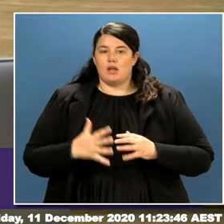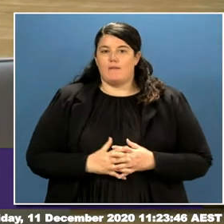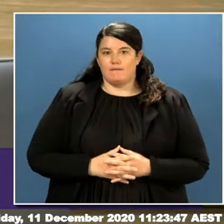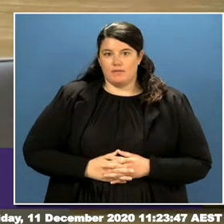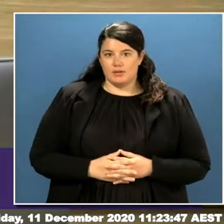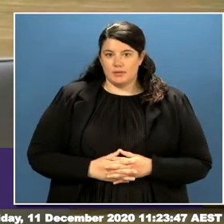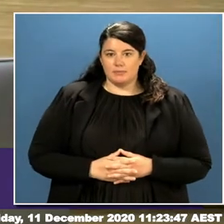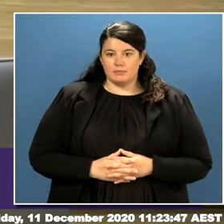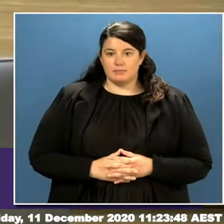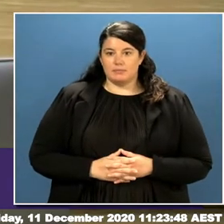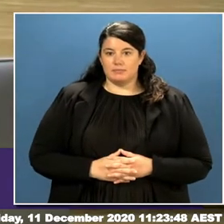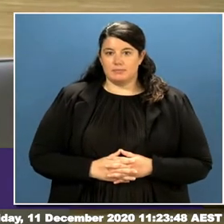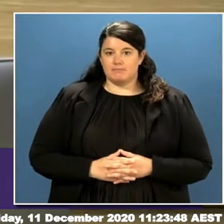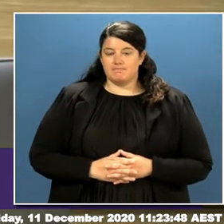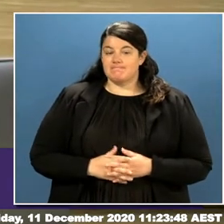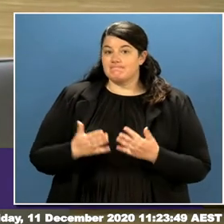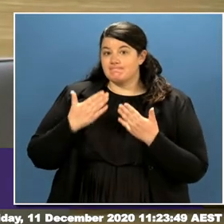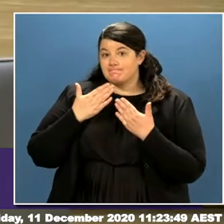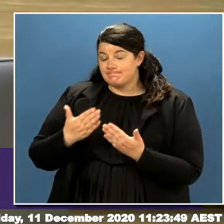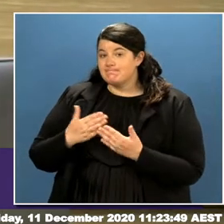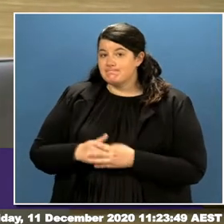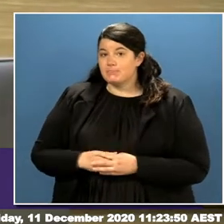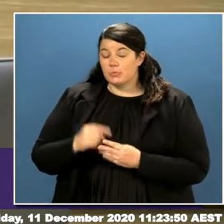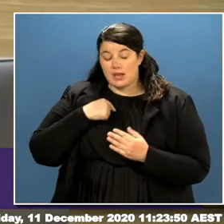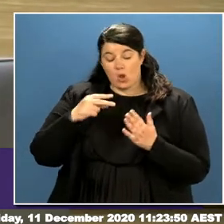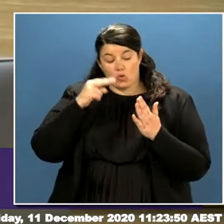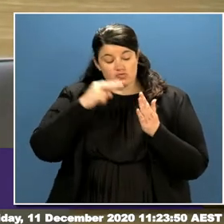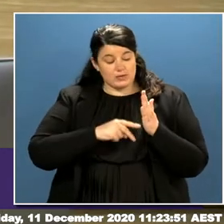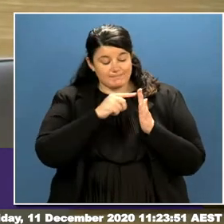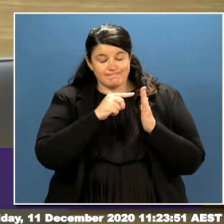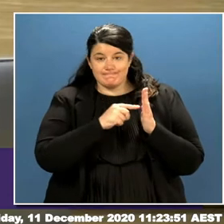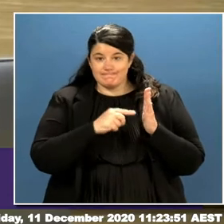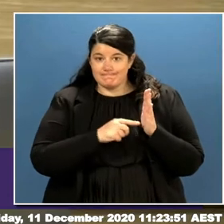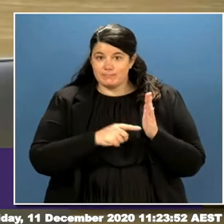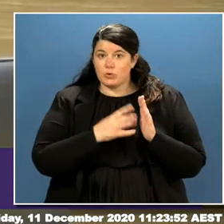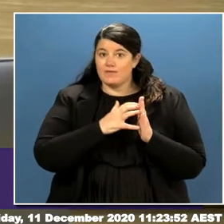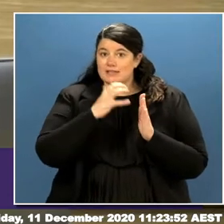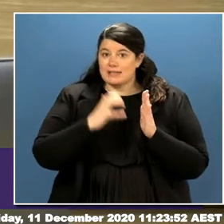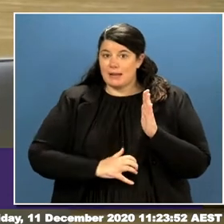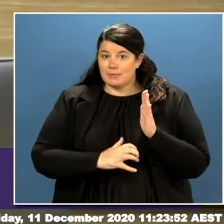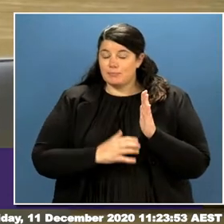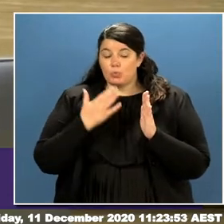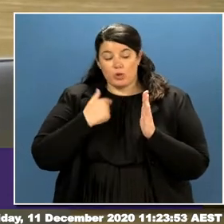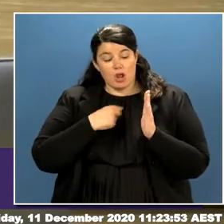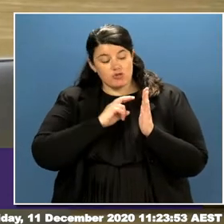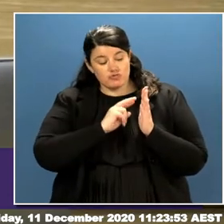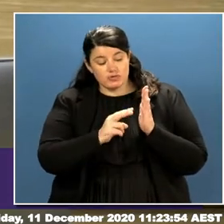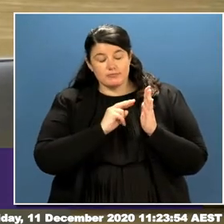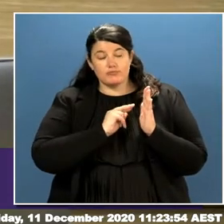Thank you, Commissioners. I will now read parts of Jamie's statement. When reading these parts of Jamie's statement,